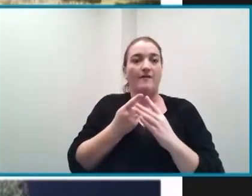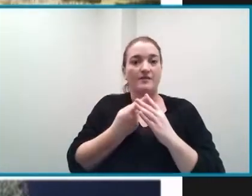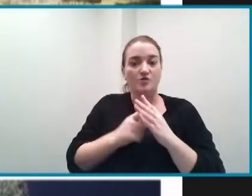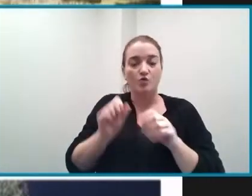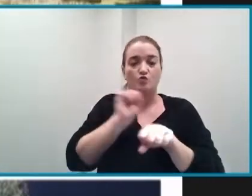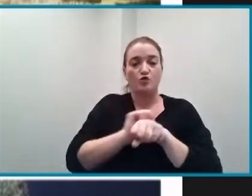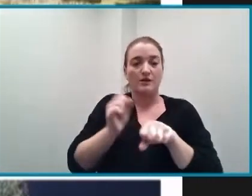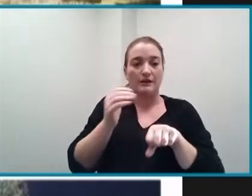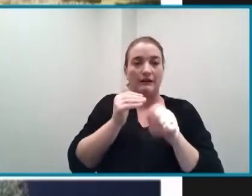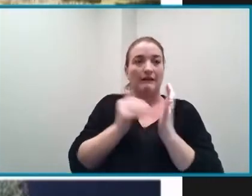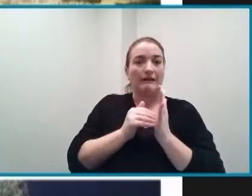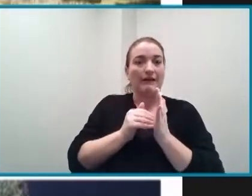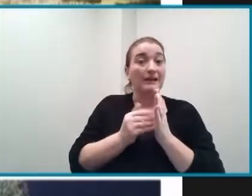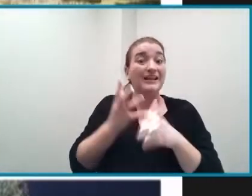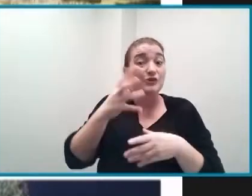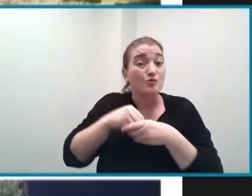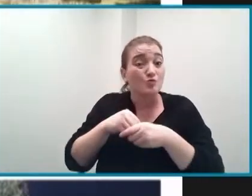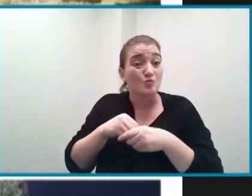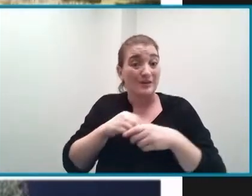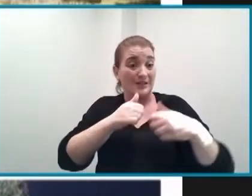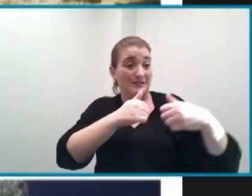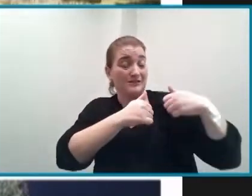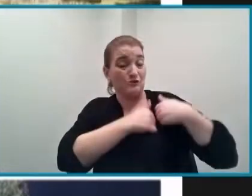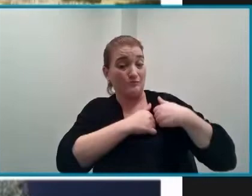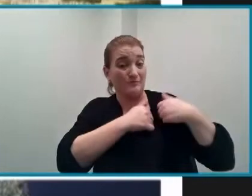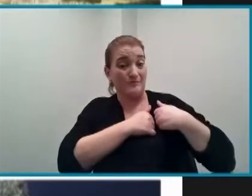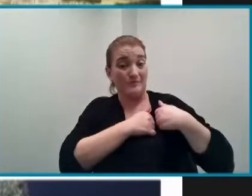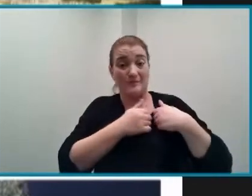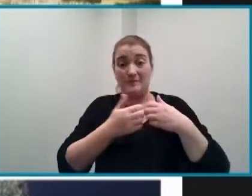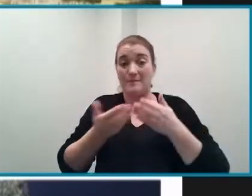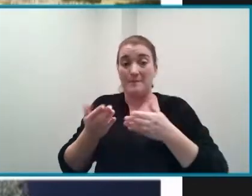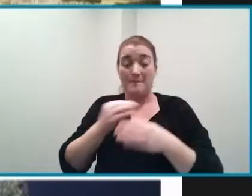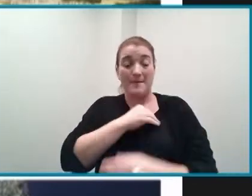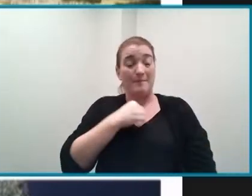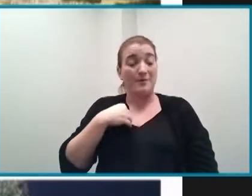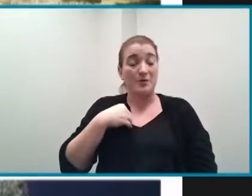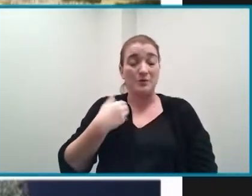the only thing that you have to do when you join the service is become